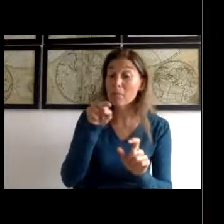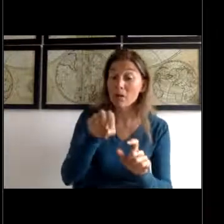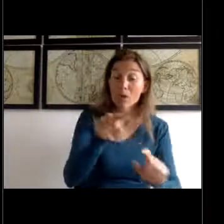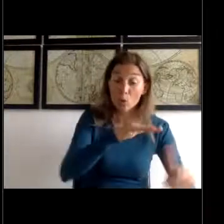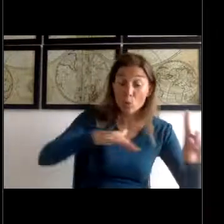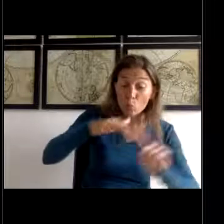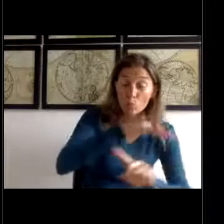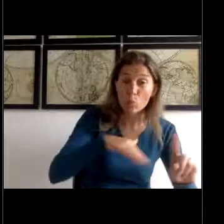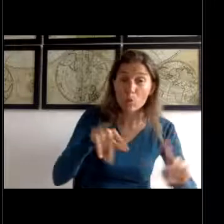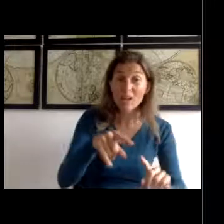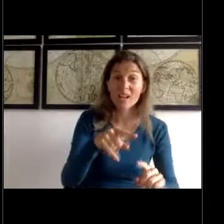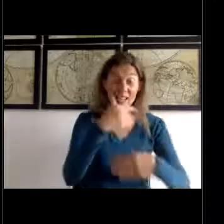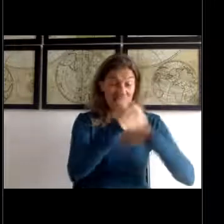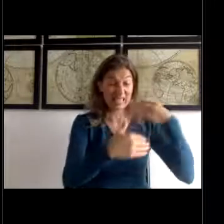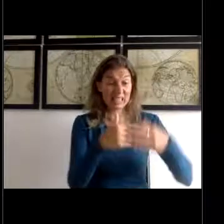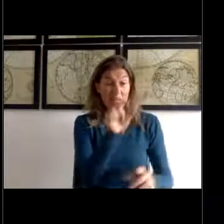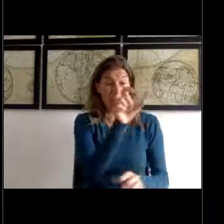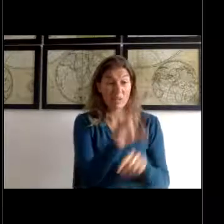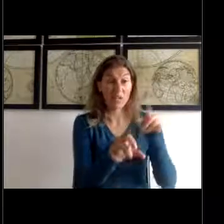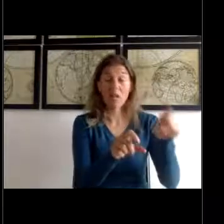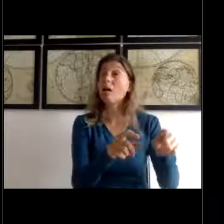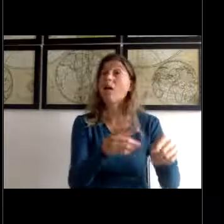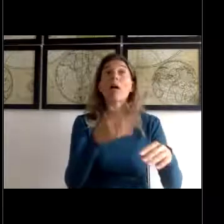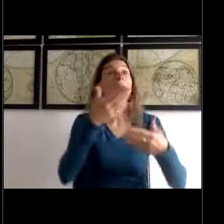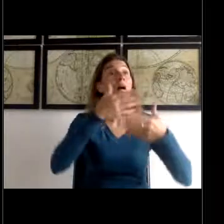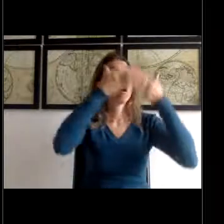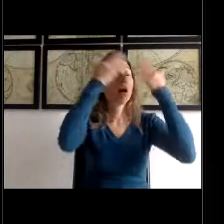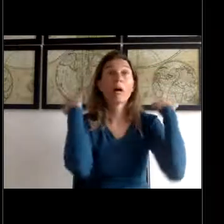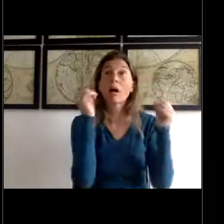So a volunteer with a disability can help disappear these barriers